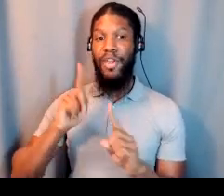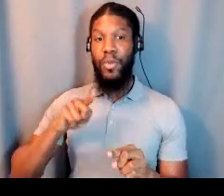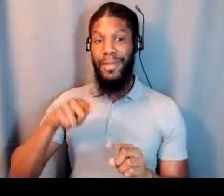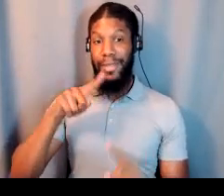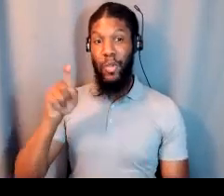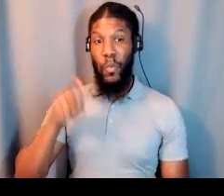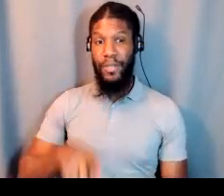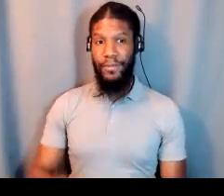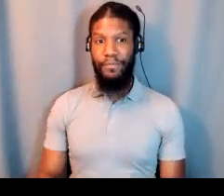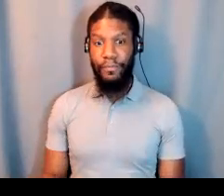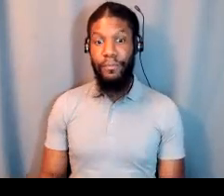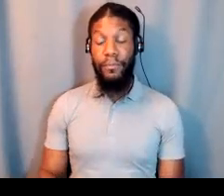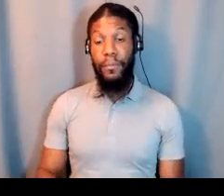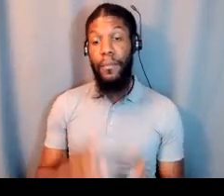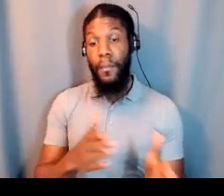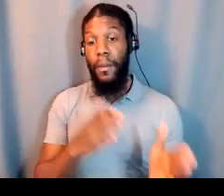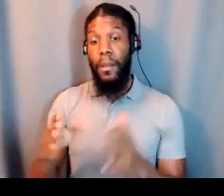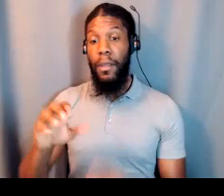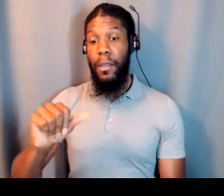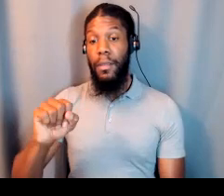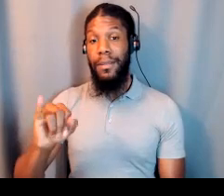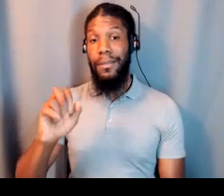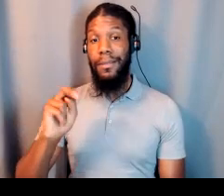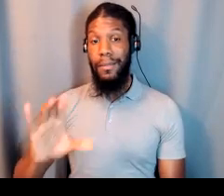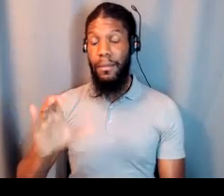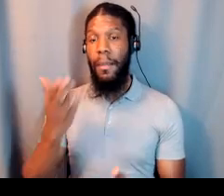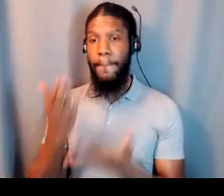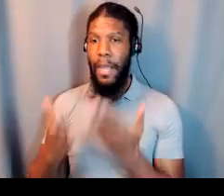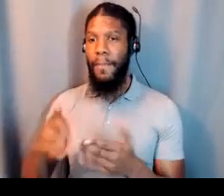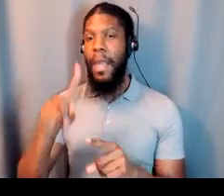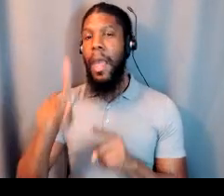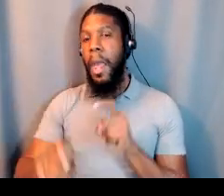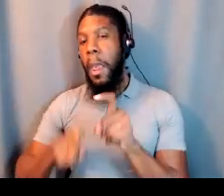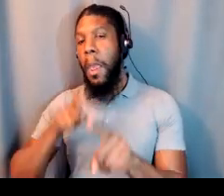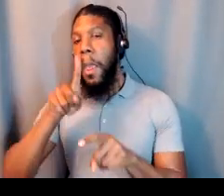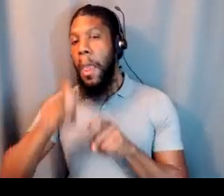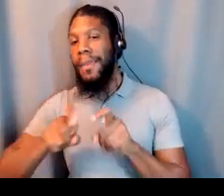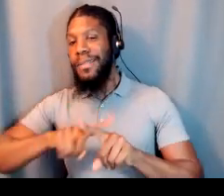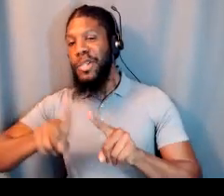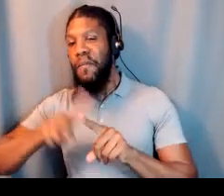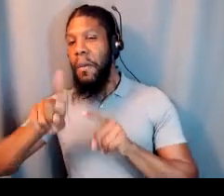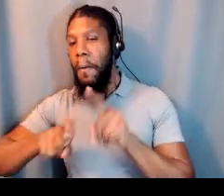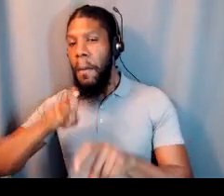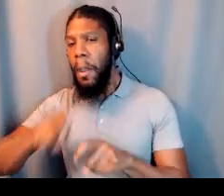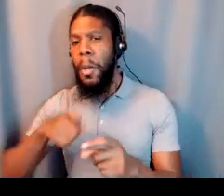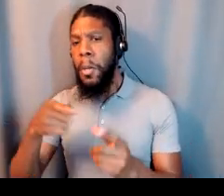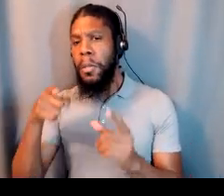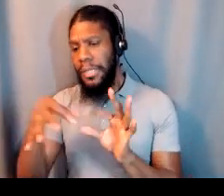kinds of different questions, asking about, "where did you hear this from?" "Can you provide a source about this information?"